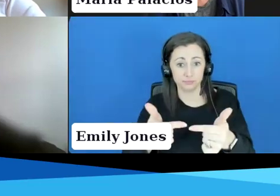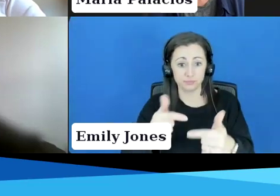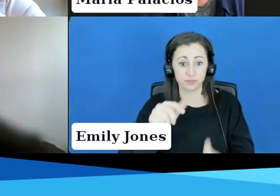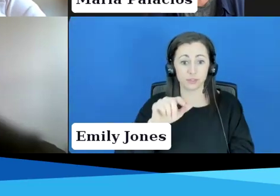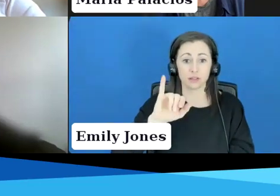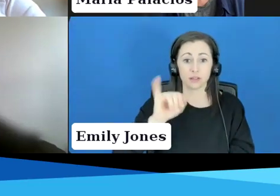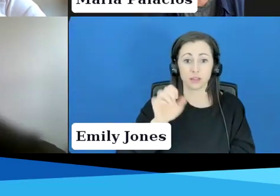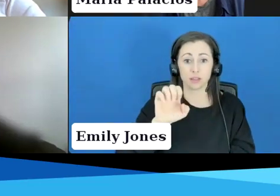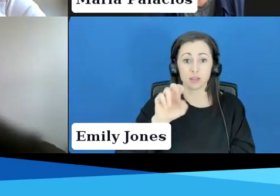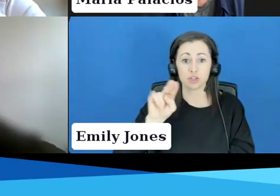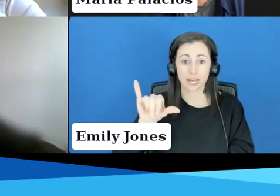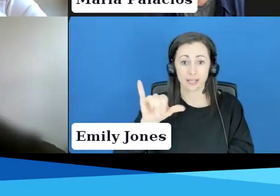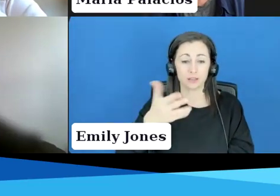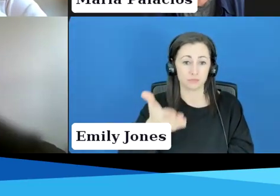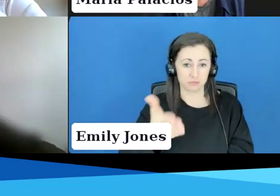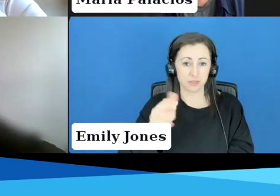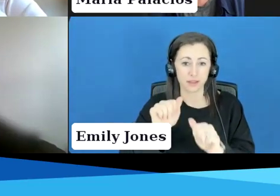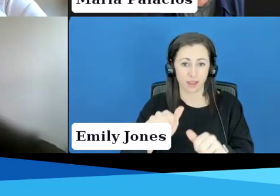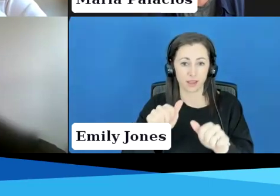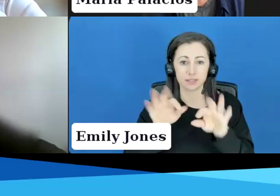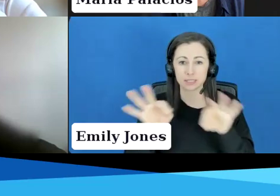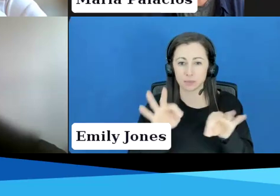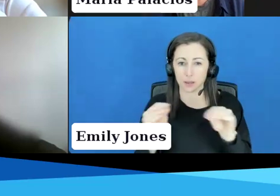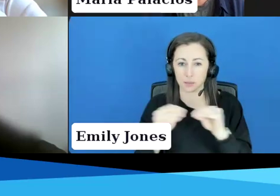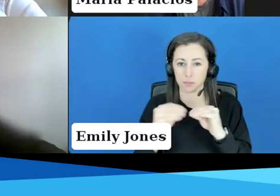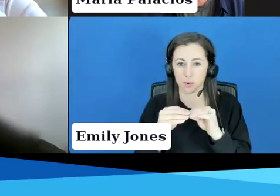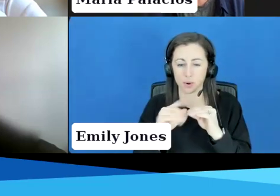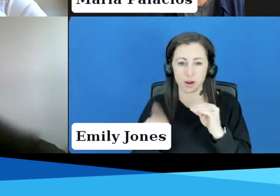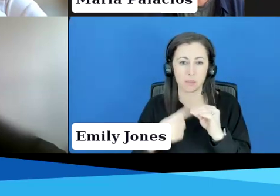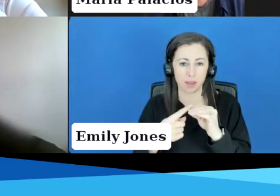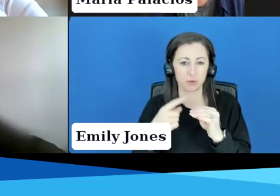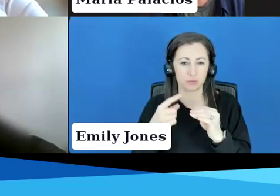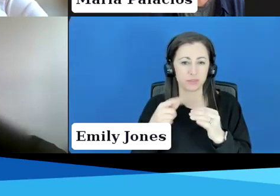so that Jenny can further elaborate on areas of the study. Thank you.